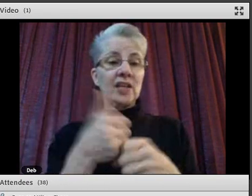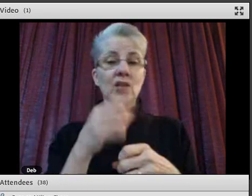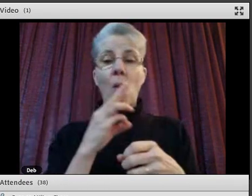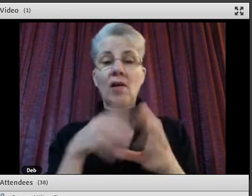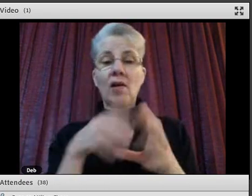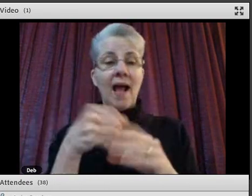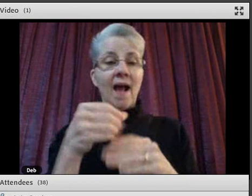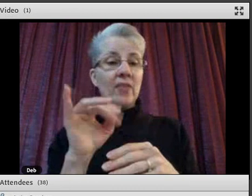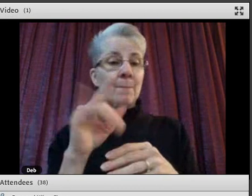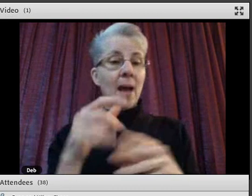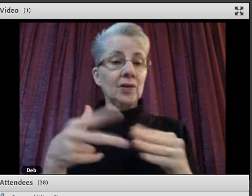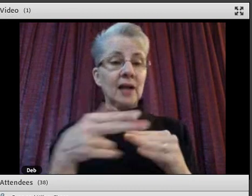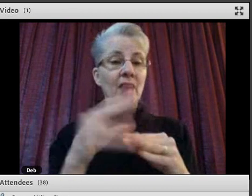and cut the bottom off,